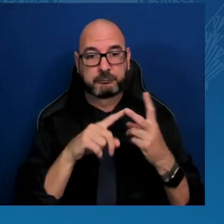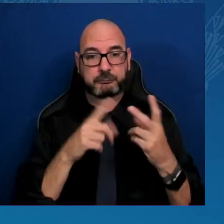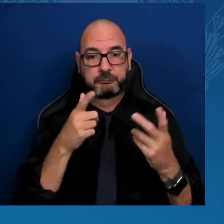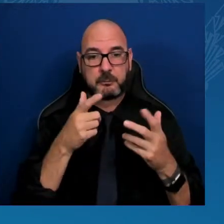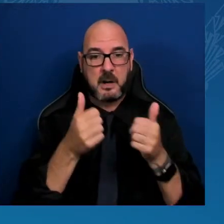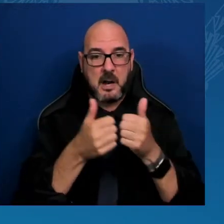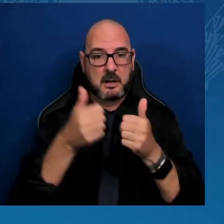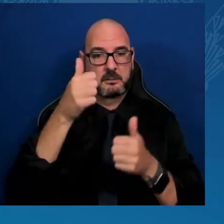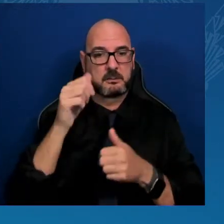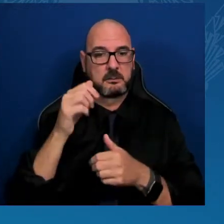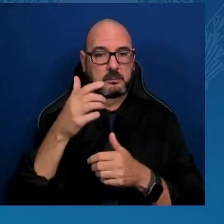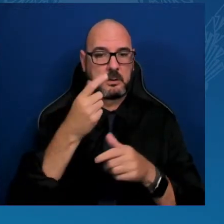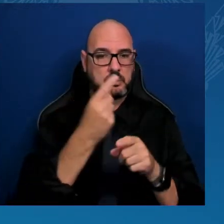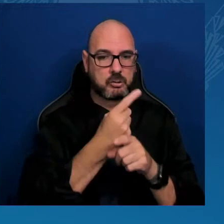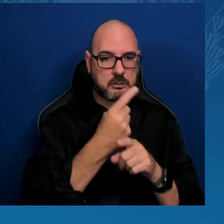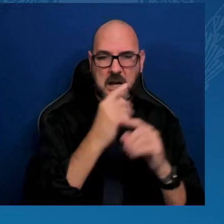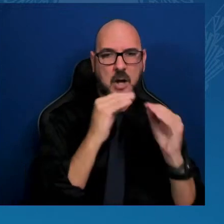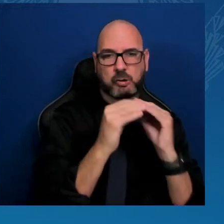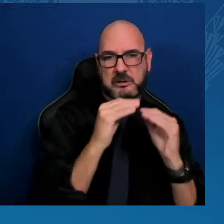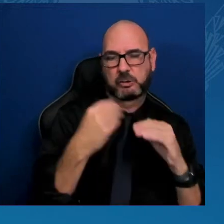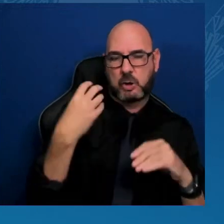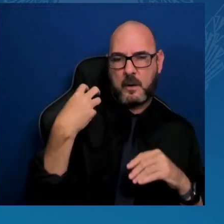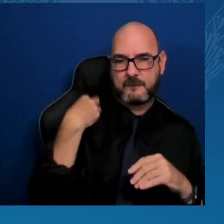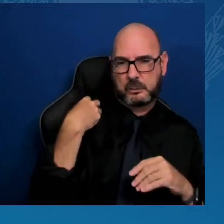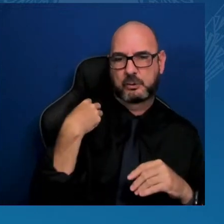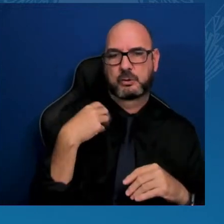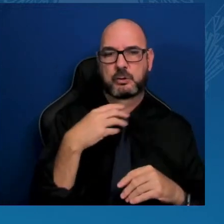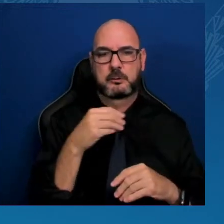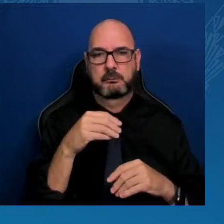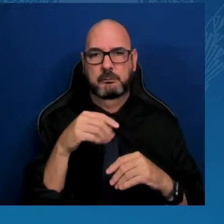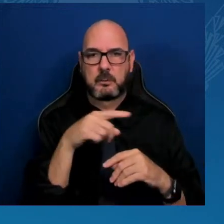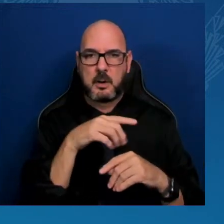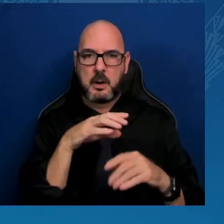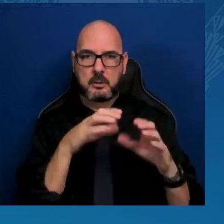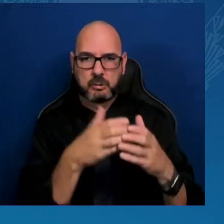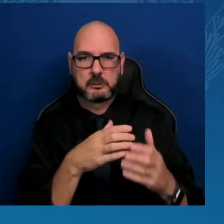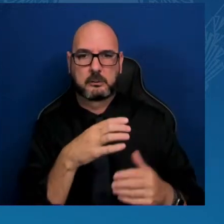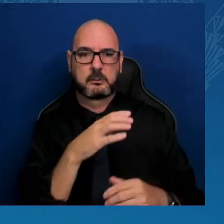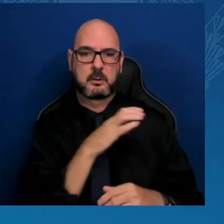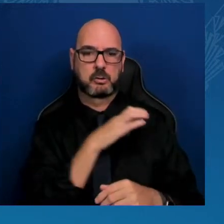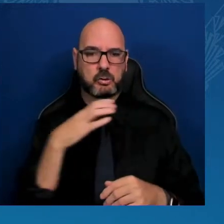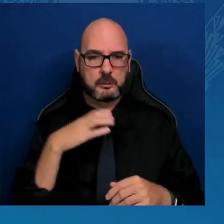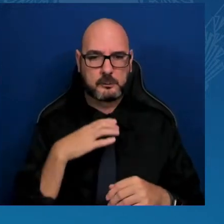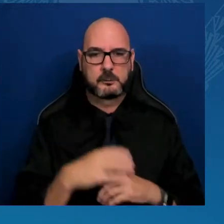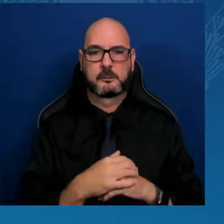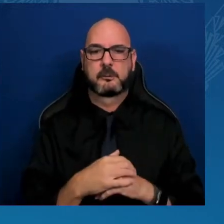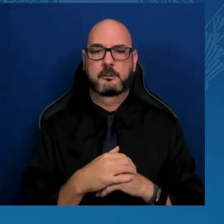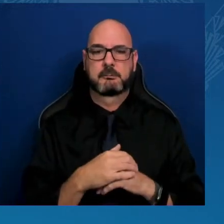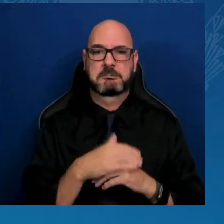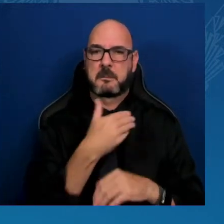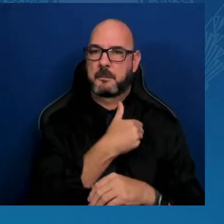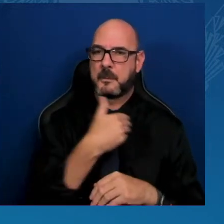It is an honor to be with you here today. Dr. Deborah Taylor King, thank you for your words